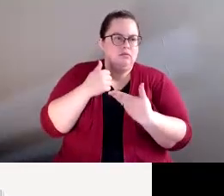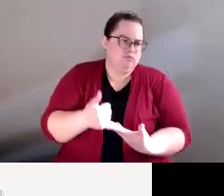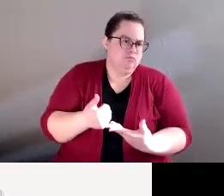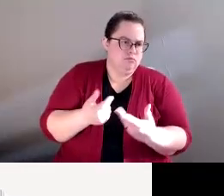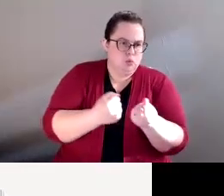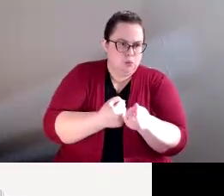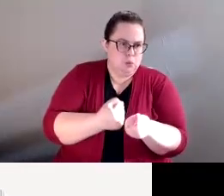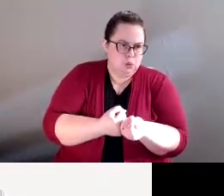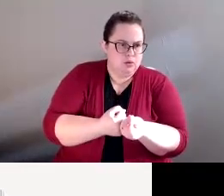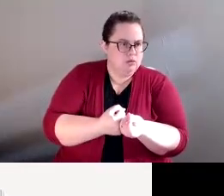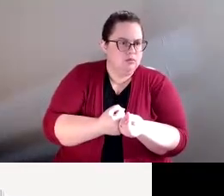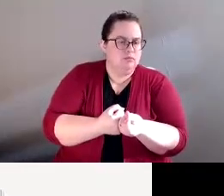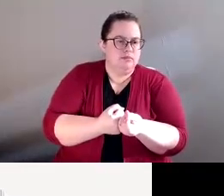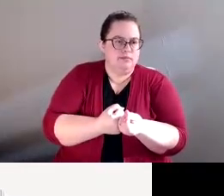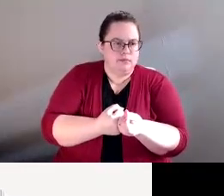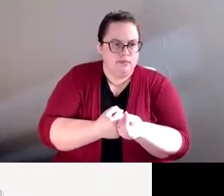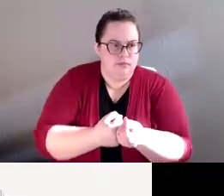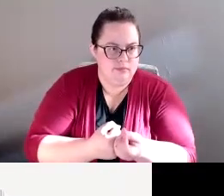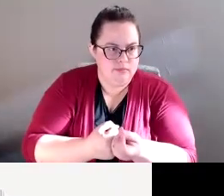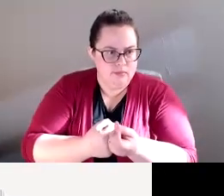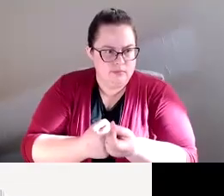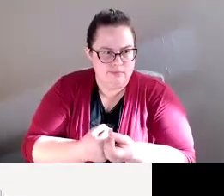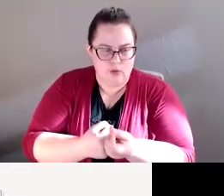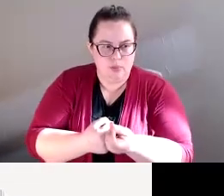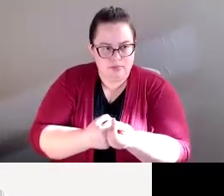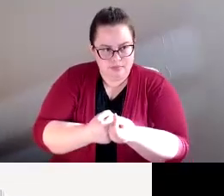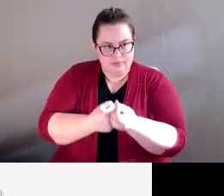get you onboarded for using Canvas, as well.